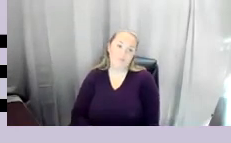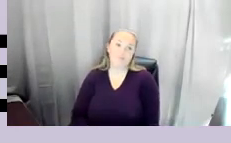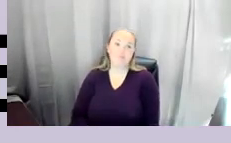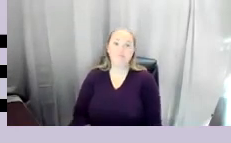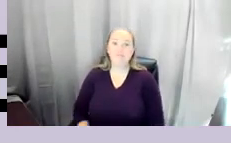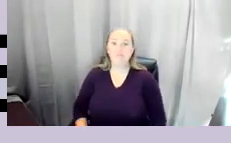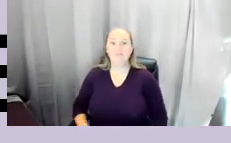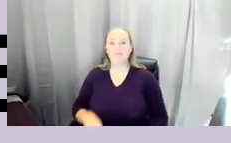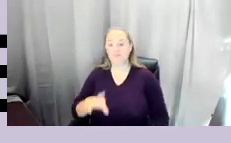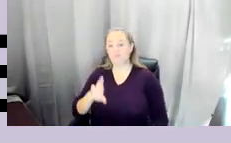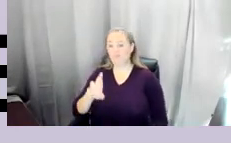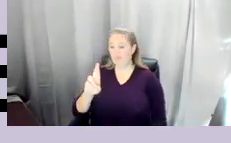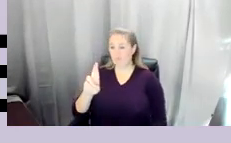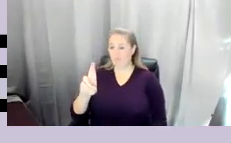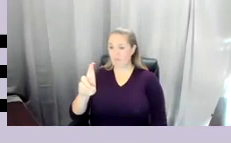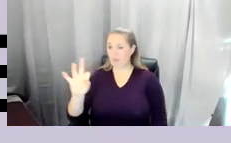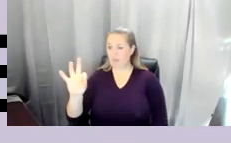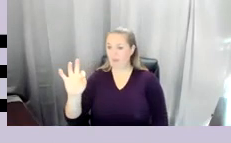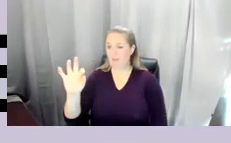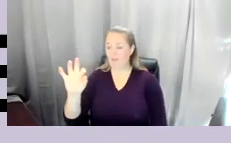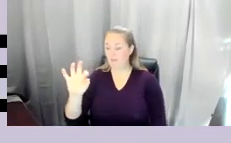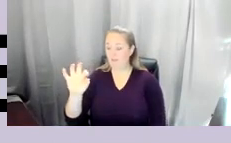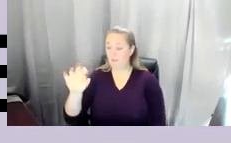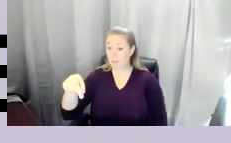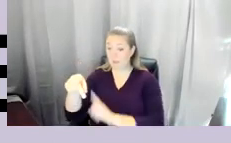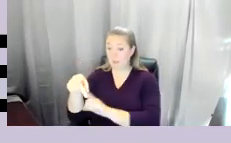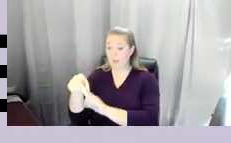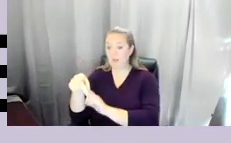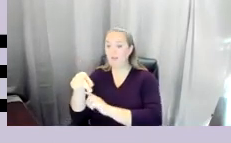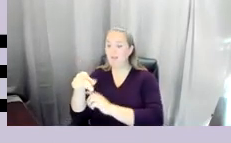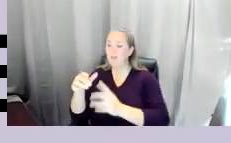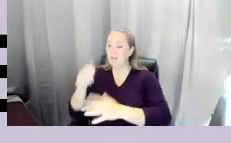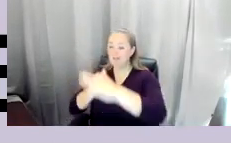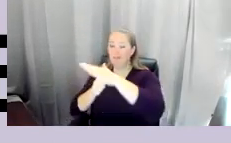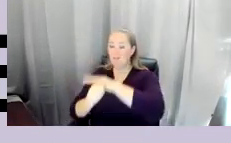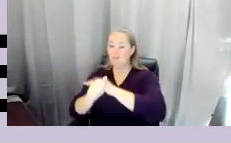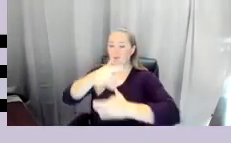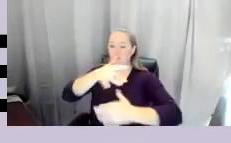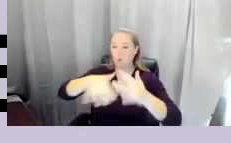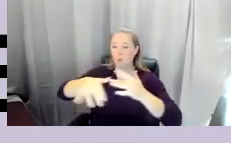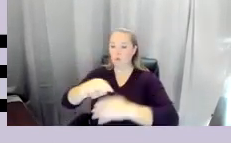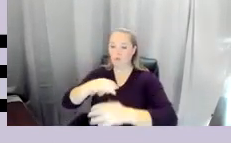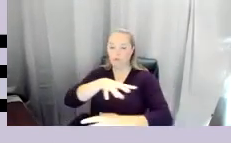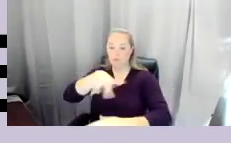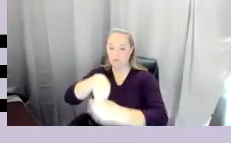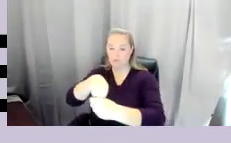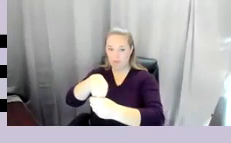EQUITABLY ACCESSIBLE BEING THE FOUNDATION FOR A HEALTHY COMMUNITY. » THIS PARTICULAR RFP,